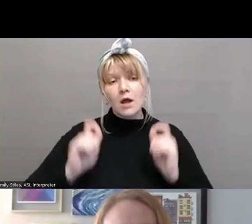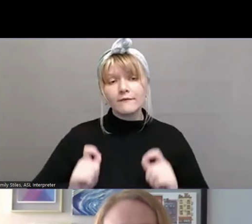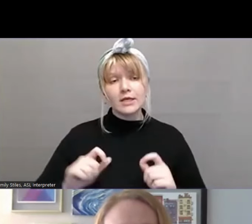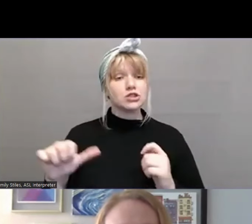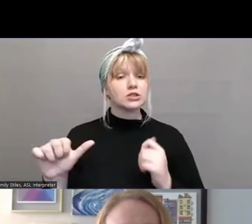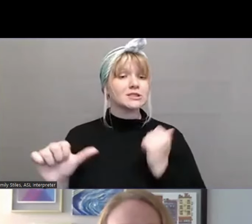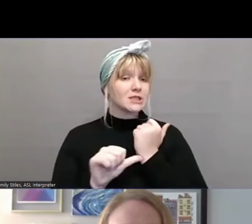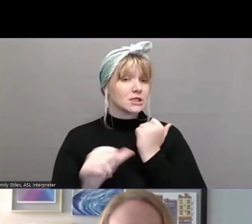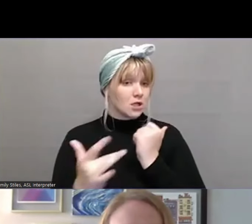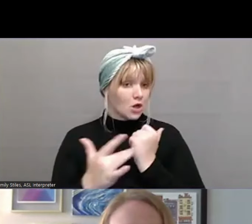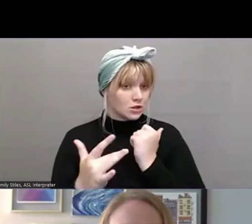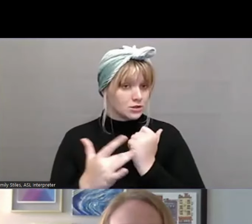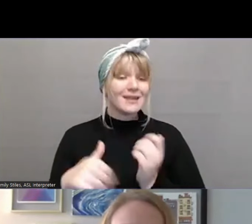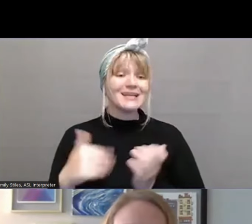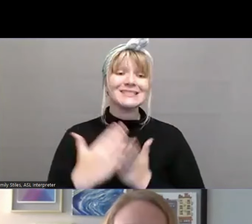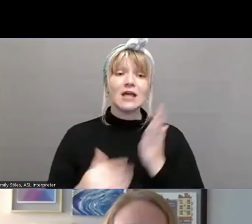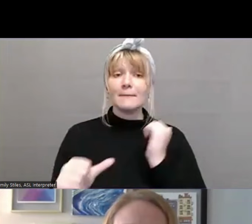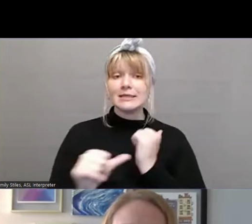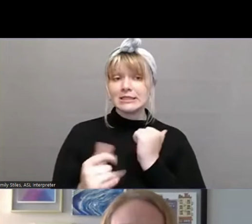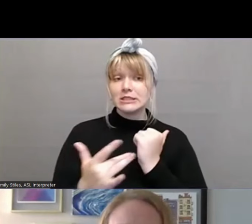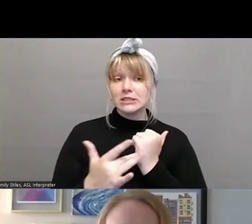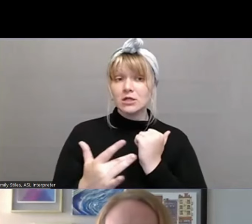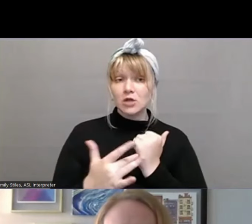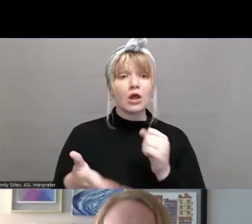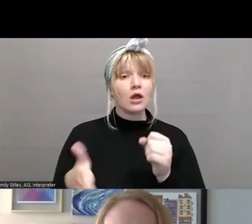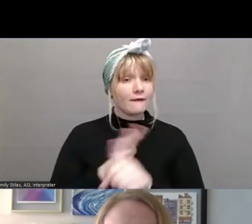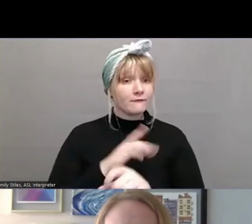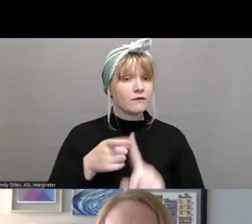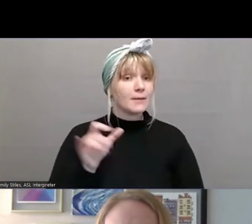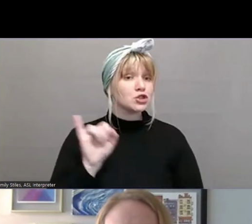Some assistive technology is covered by insurance, not everything.